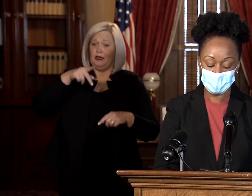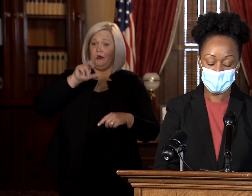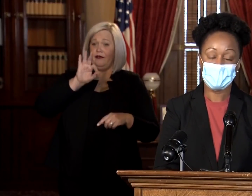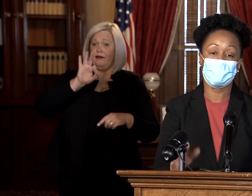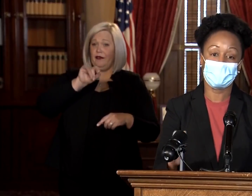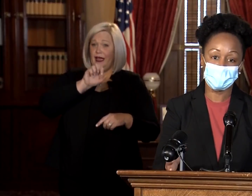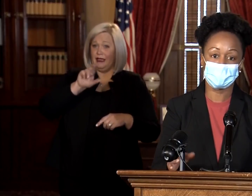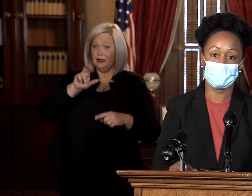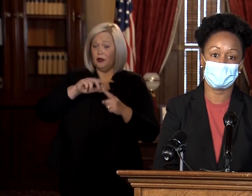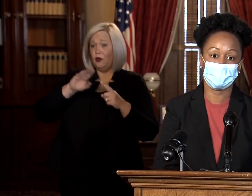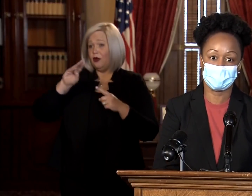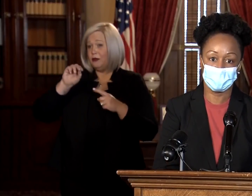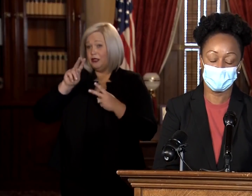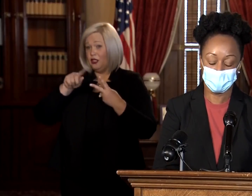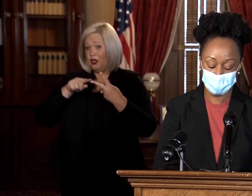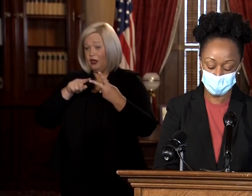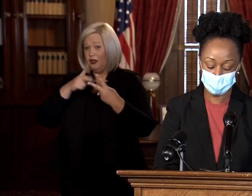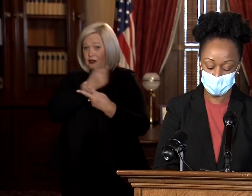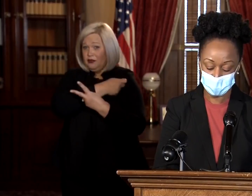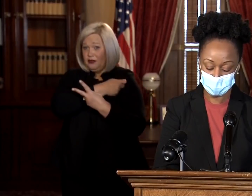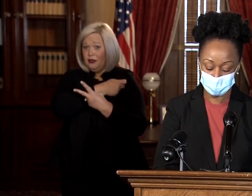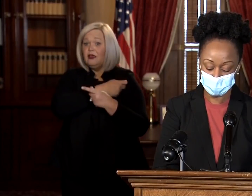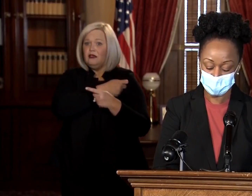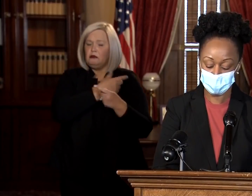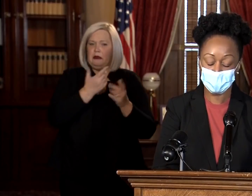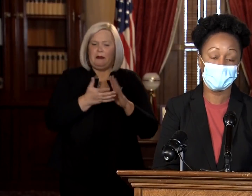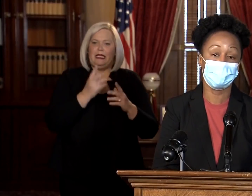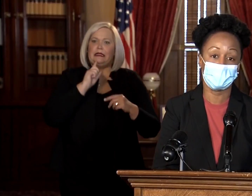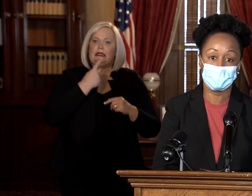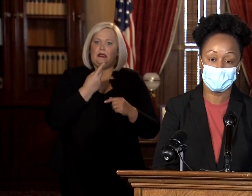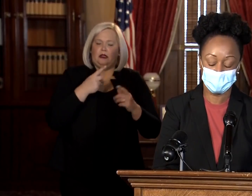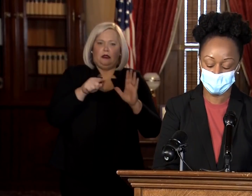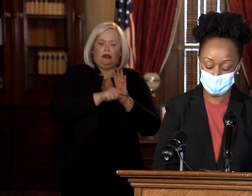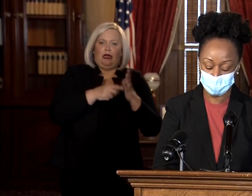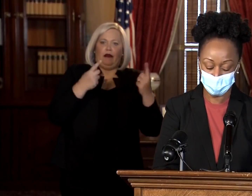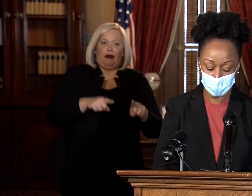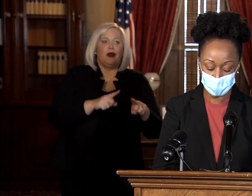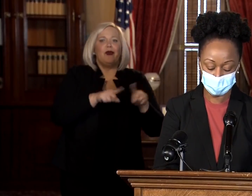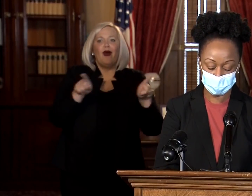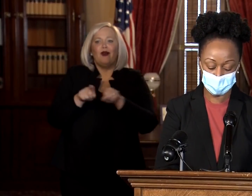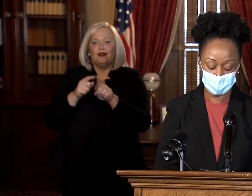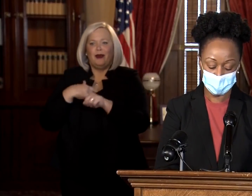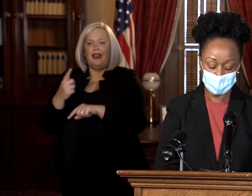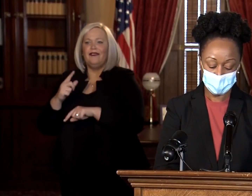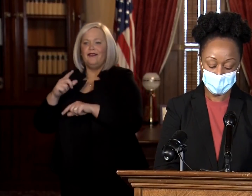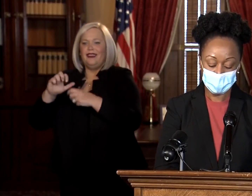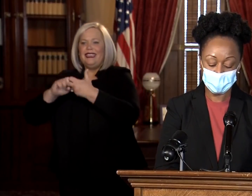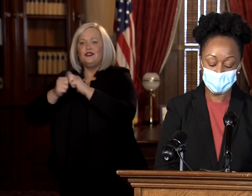have had severe allergic reactions to the Pfizer or reactions to the Pfizer or Moderna Vaccine have also had Moderna Vaccine have also had severe allergic reactions to